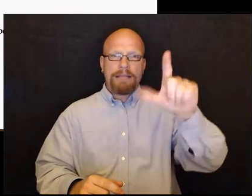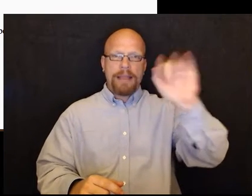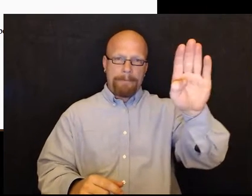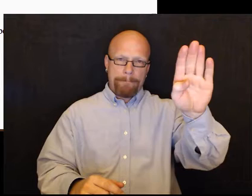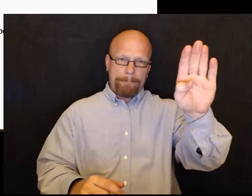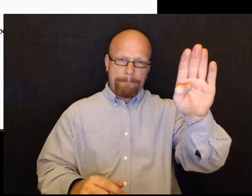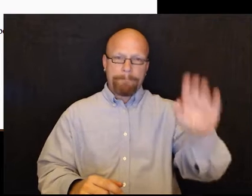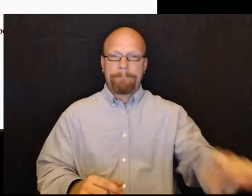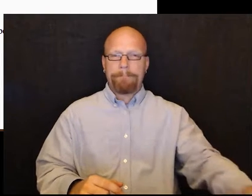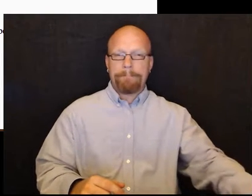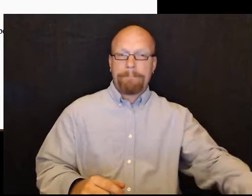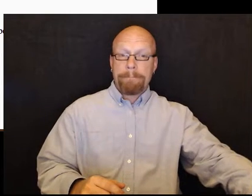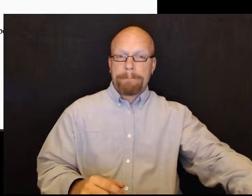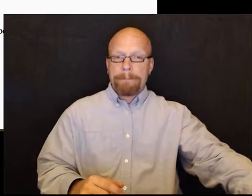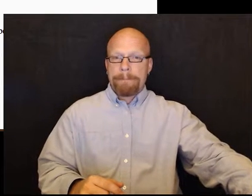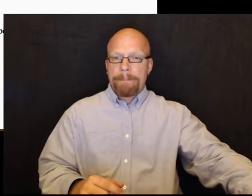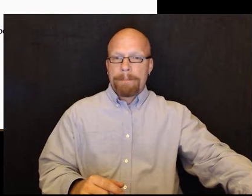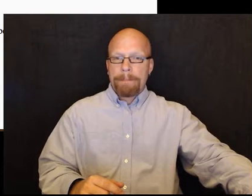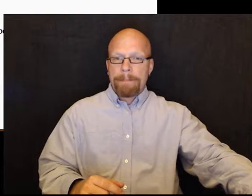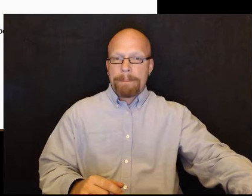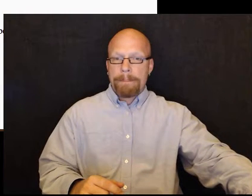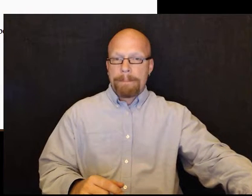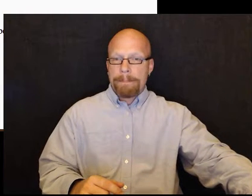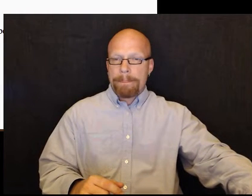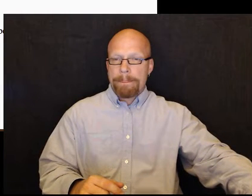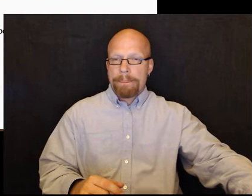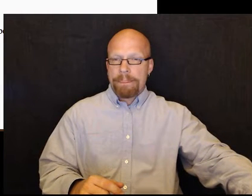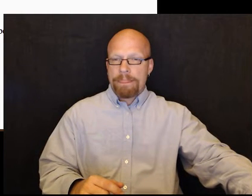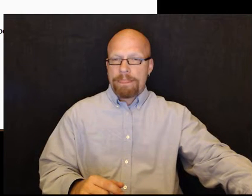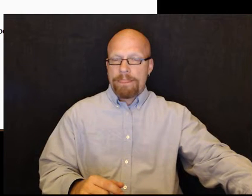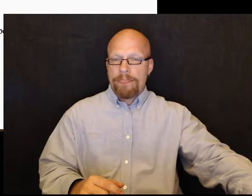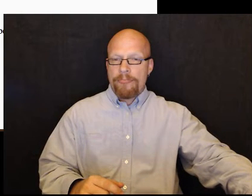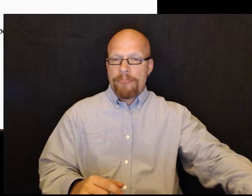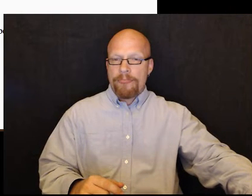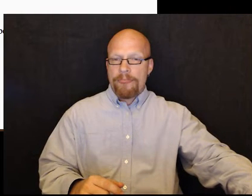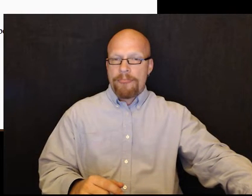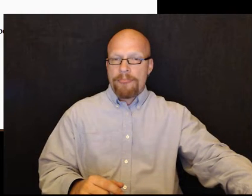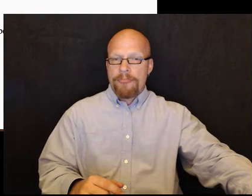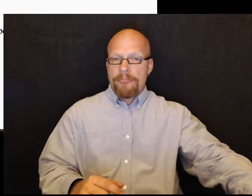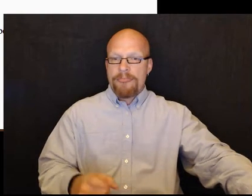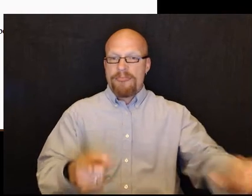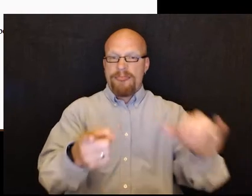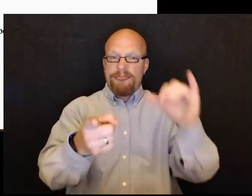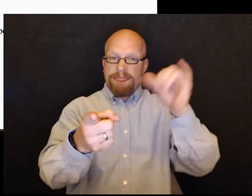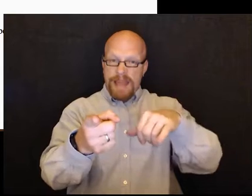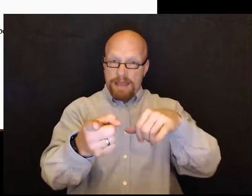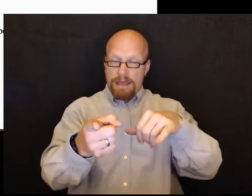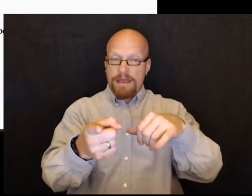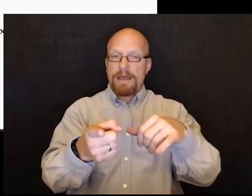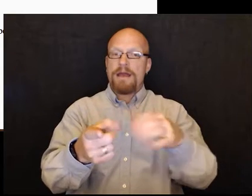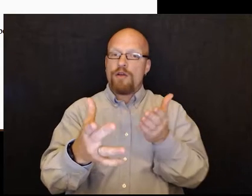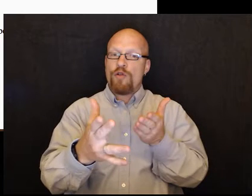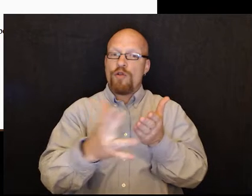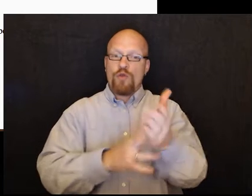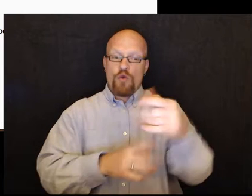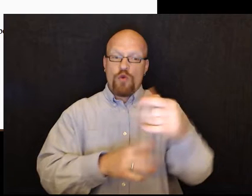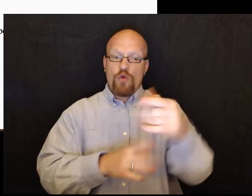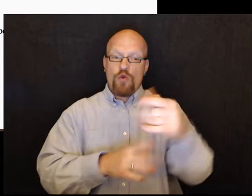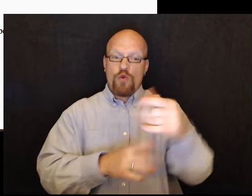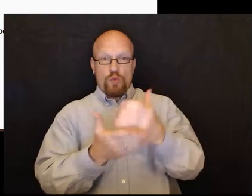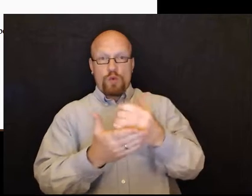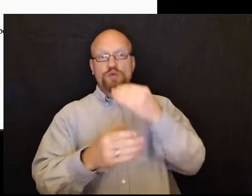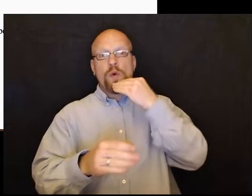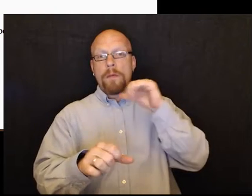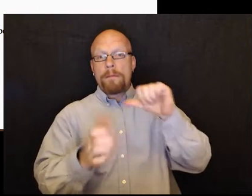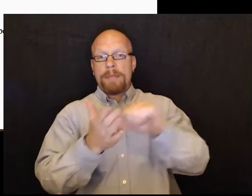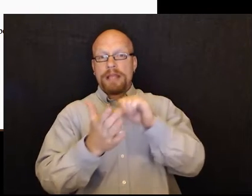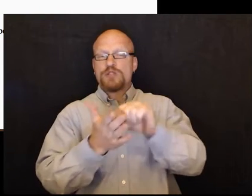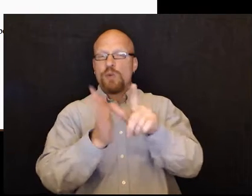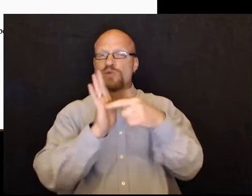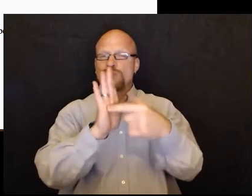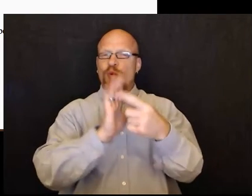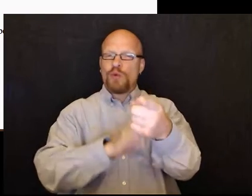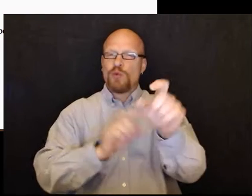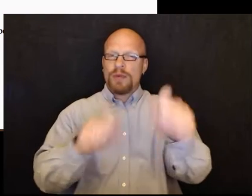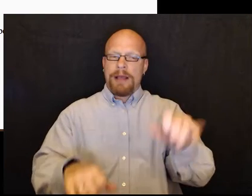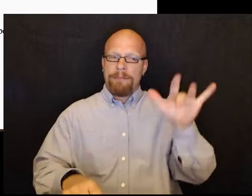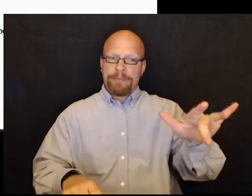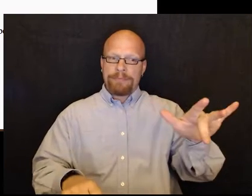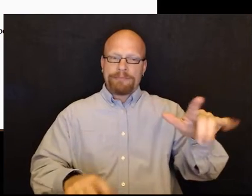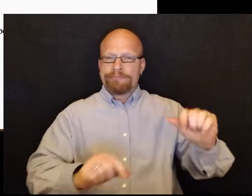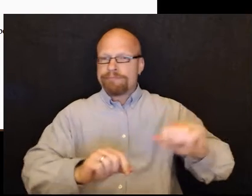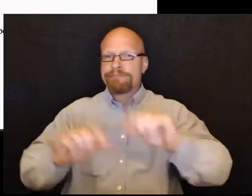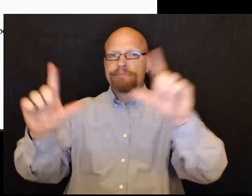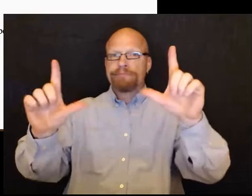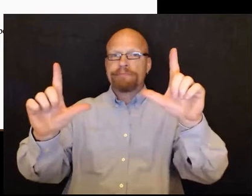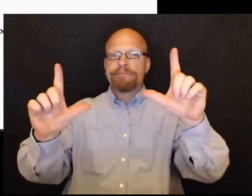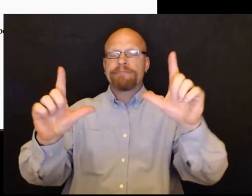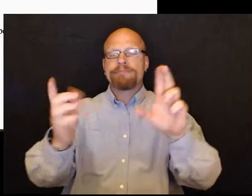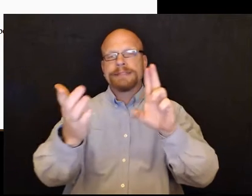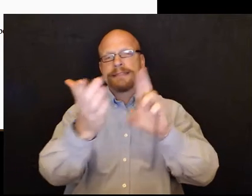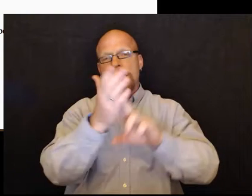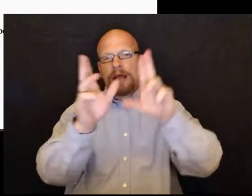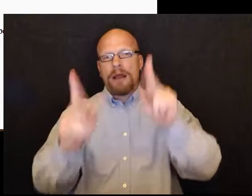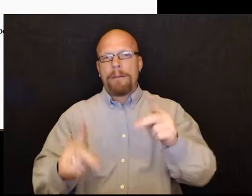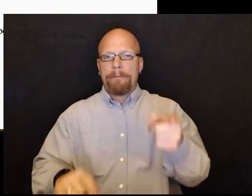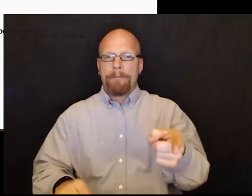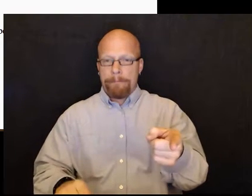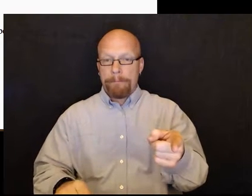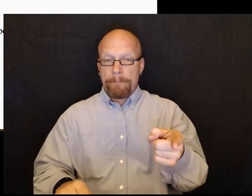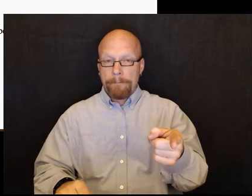homework which is called my math lab MML through this